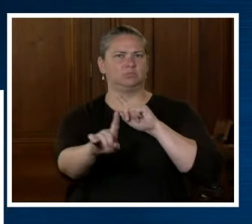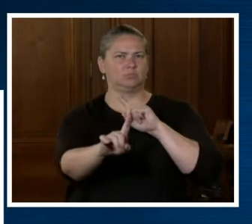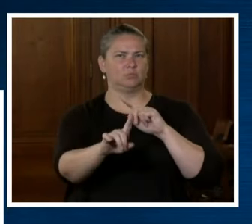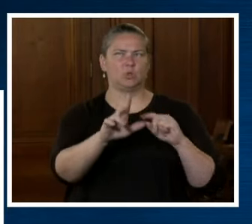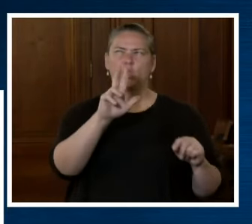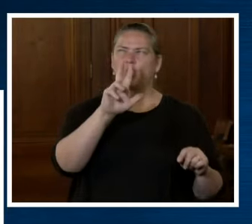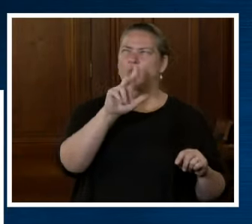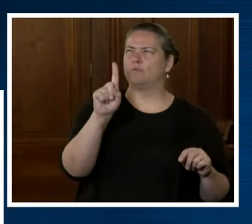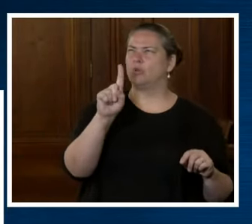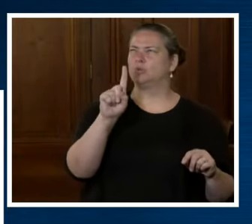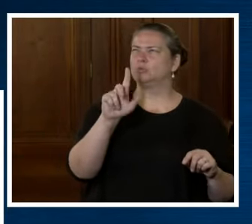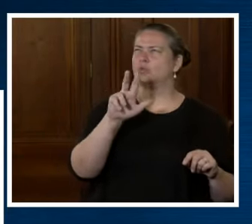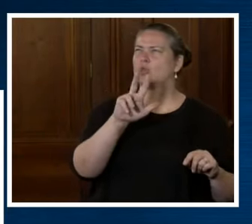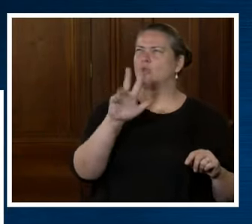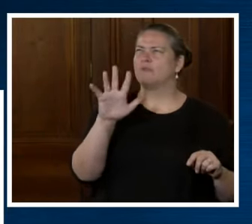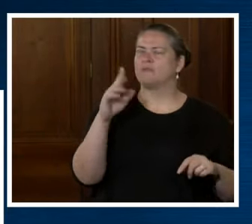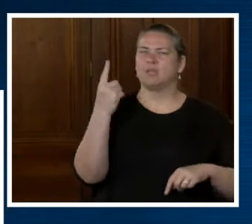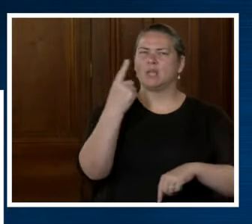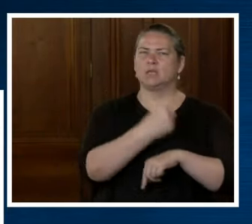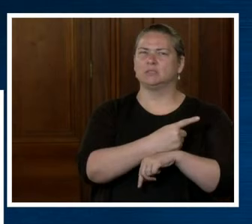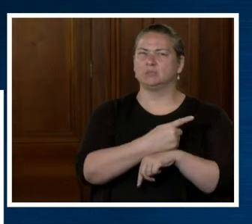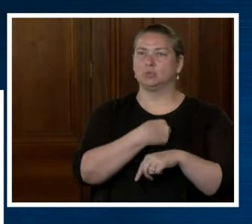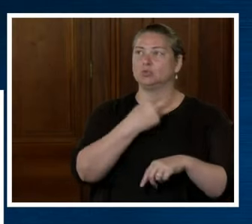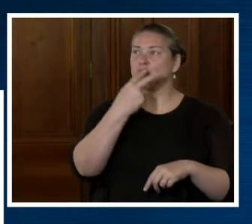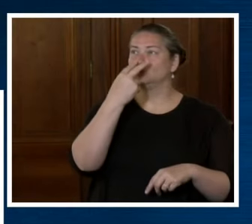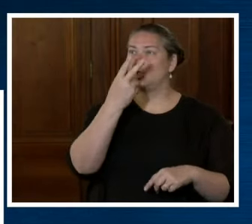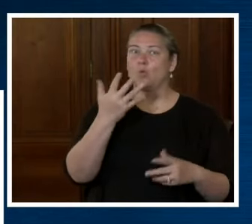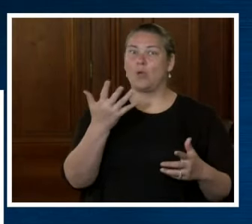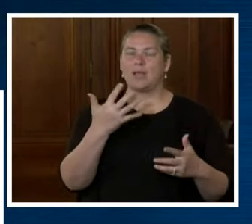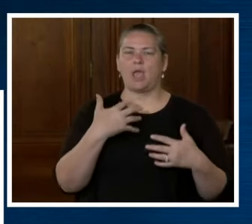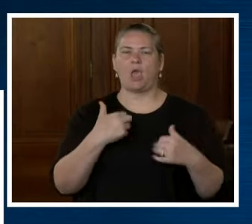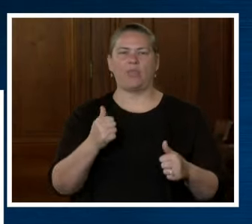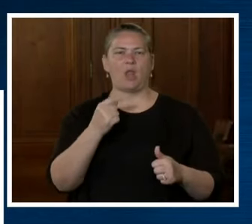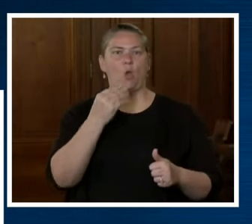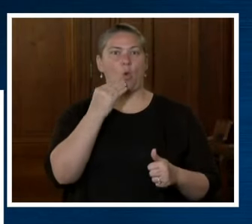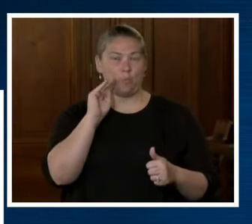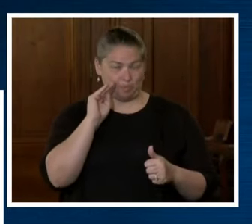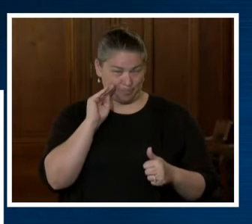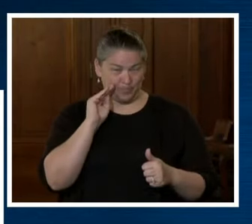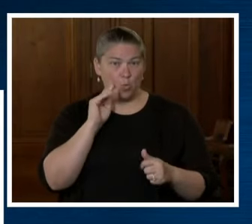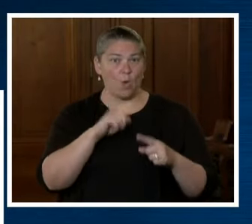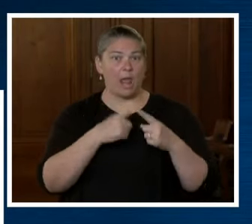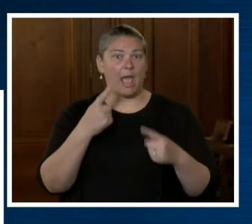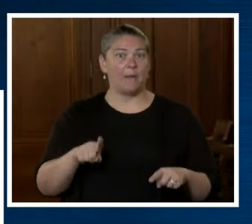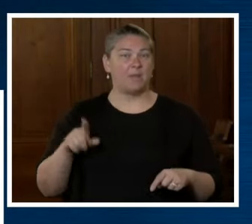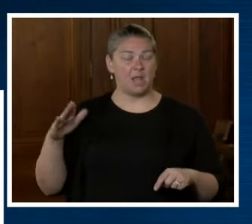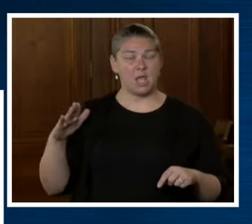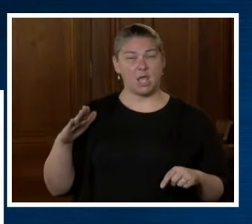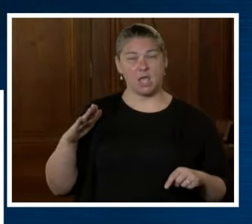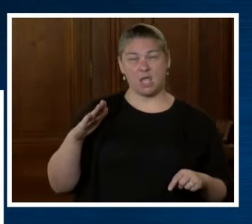AND GETTING TESTS, ESPECIALLY IF YOU'VE BEEN IN CROWDS THE LAST SEVERAL DAYS OR WEEKS, PLEASE